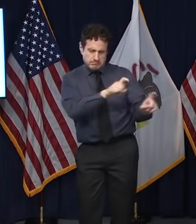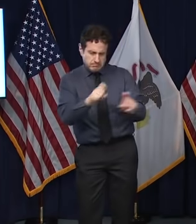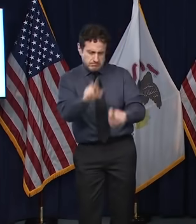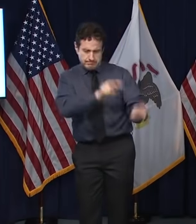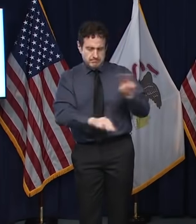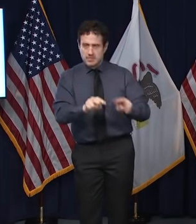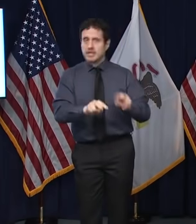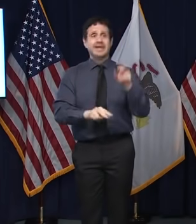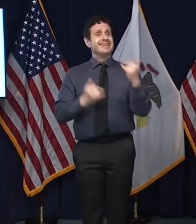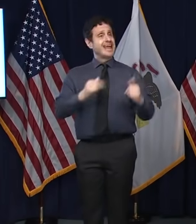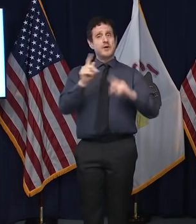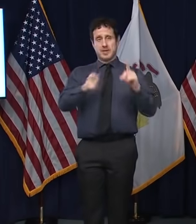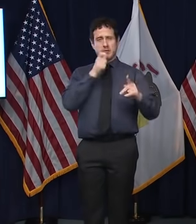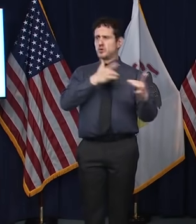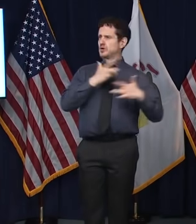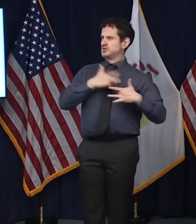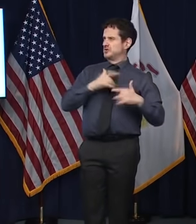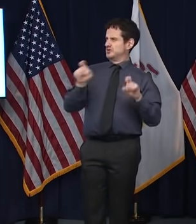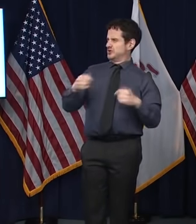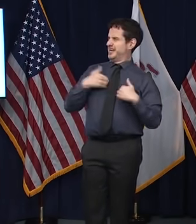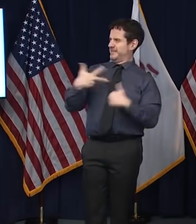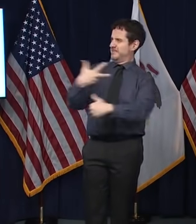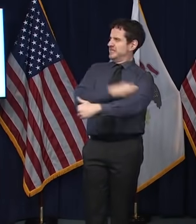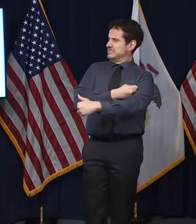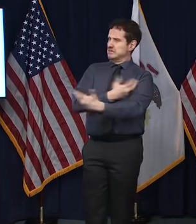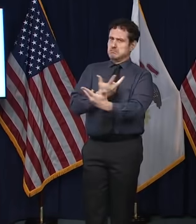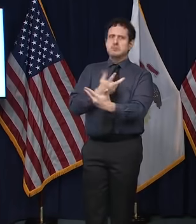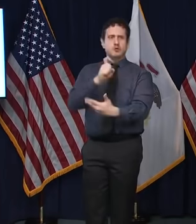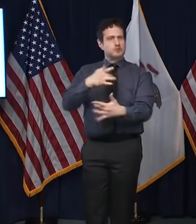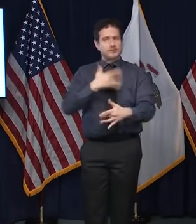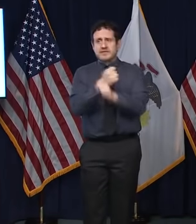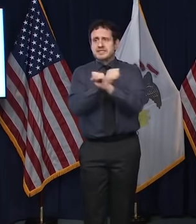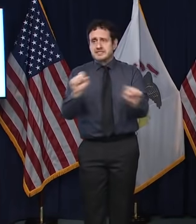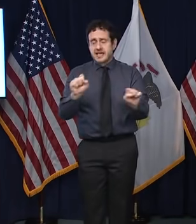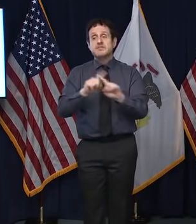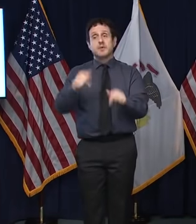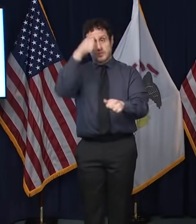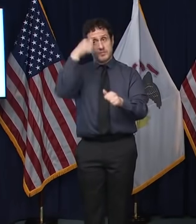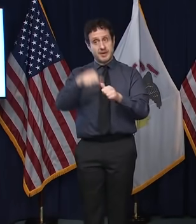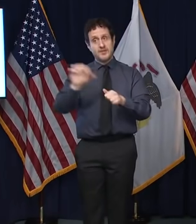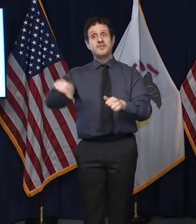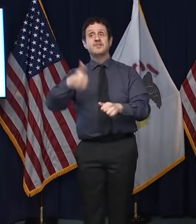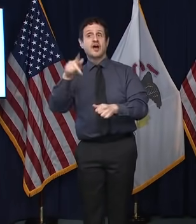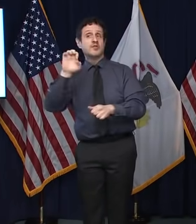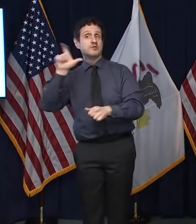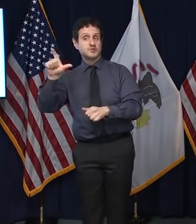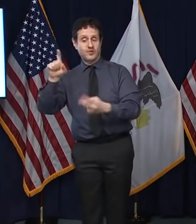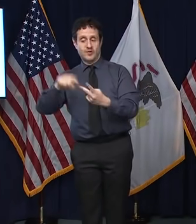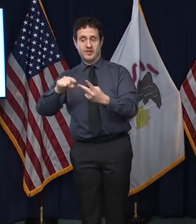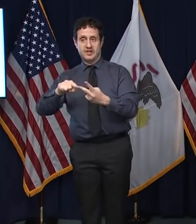should help reassure everyone